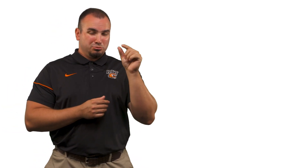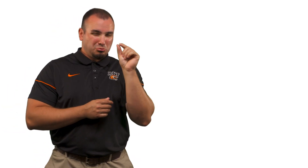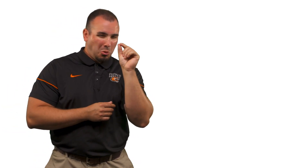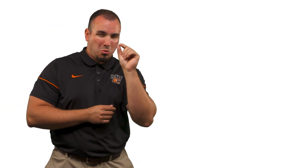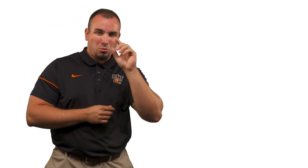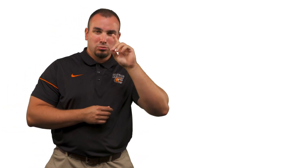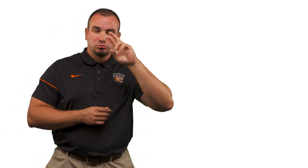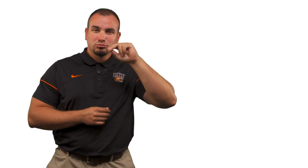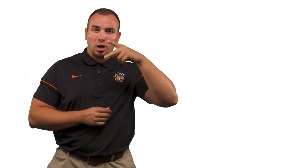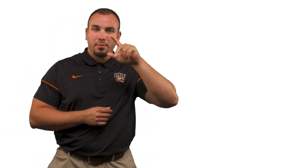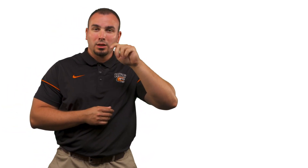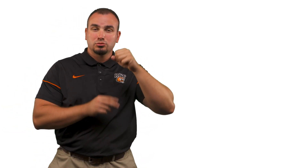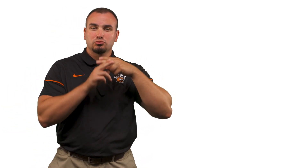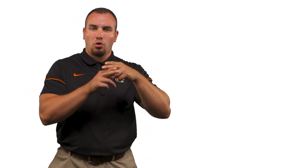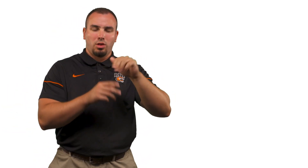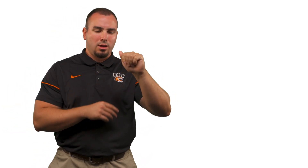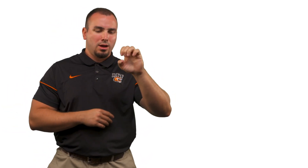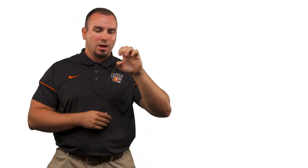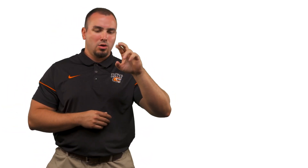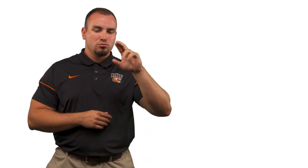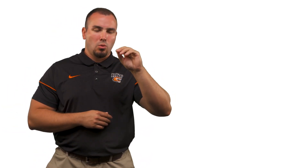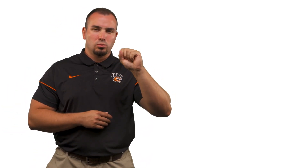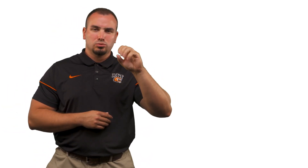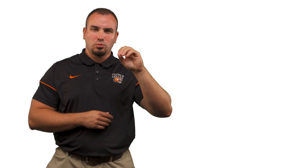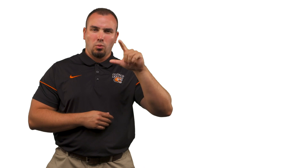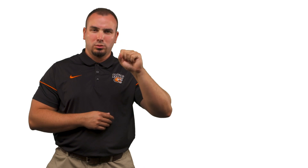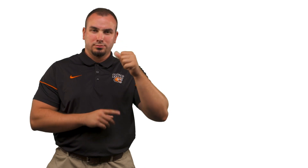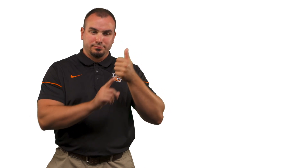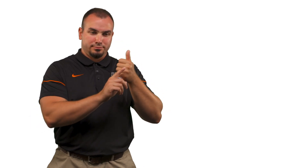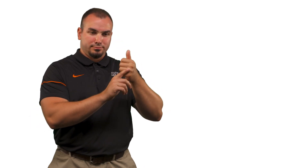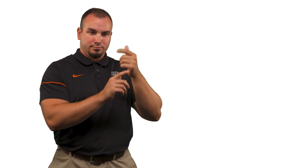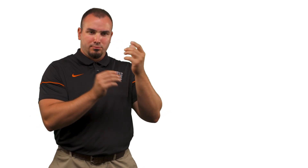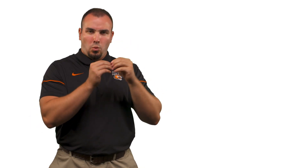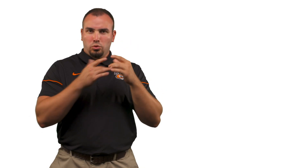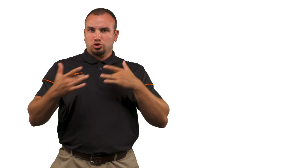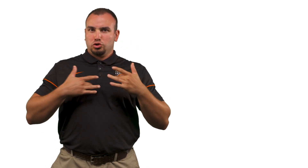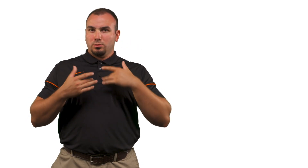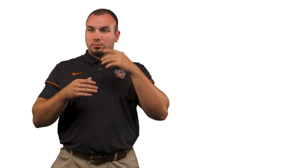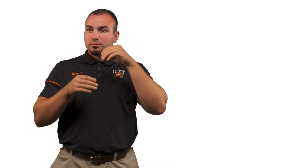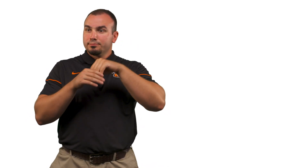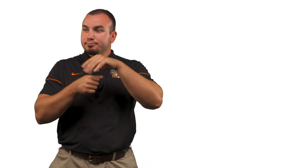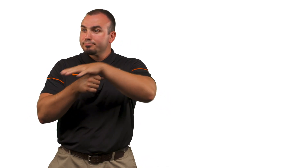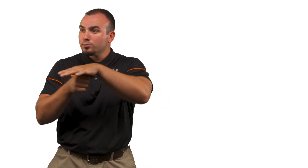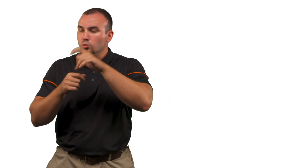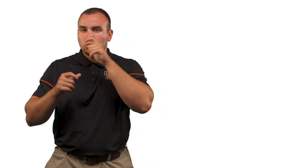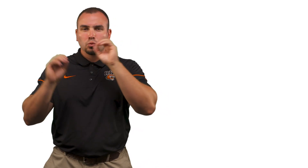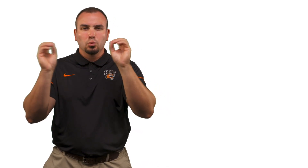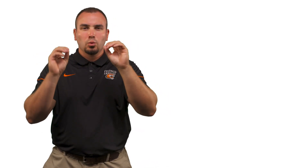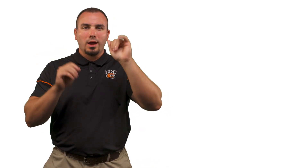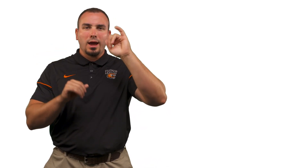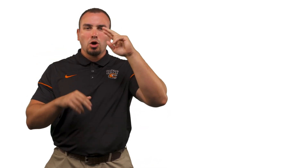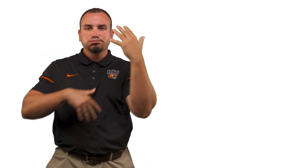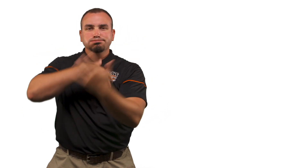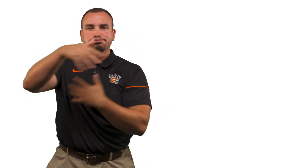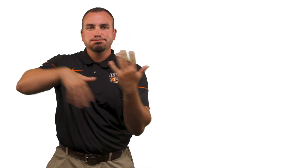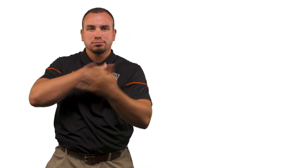Smaller droplets called “aerosols” are a larger concern in poorly ventilated spaces.